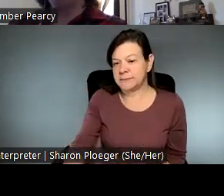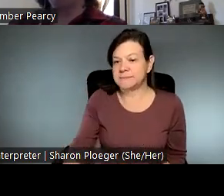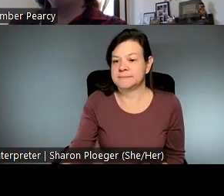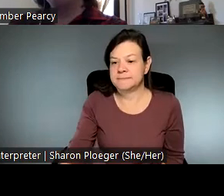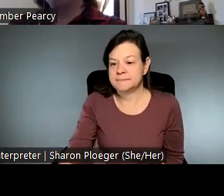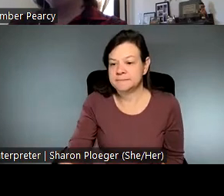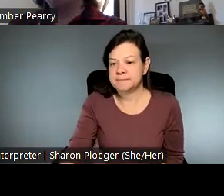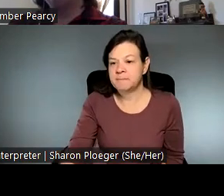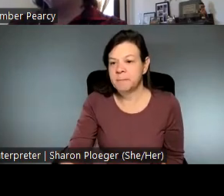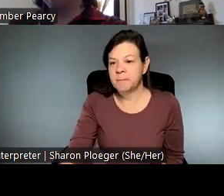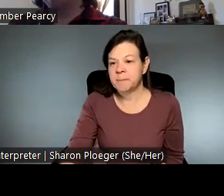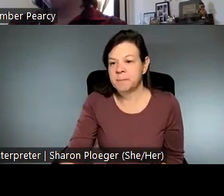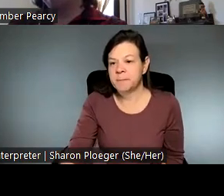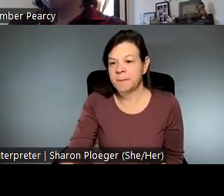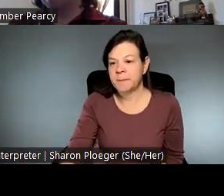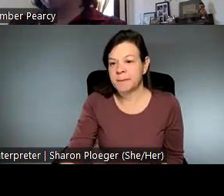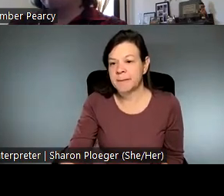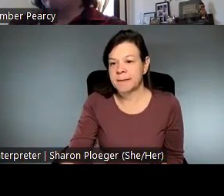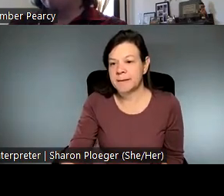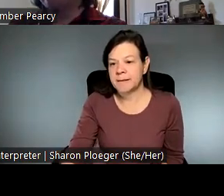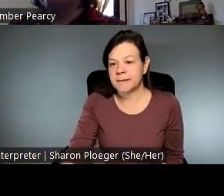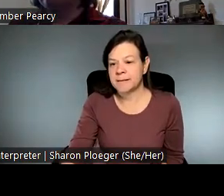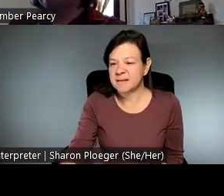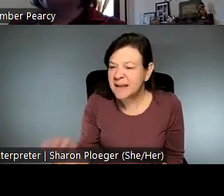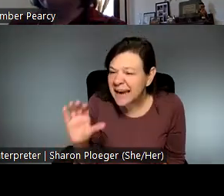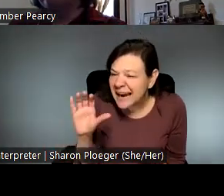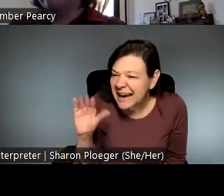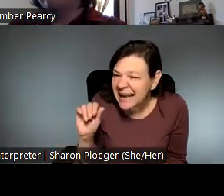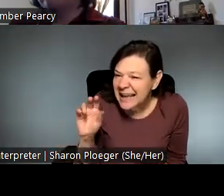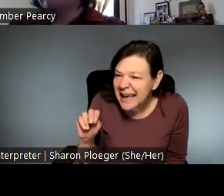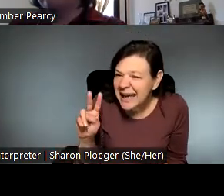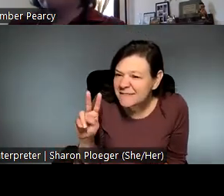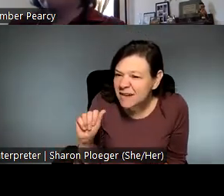I'm not familiar, the first one, was it Canva? Yeah, it's like Canvas without the S